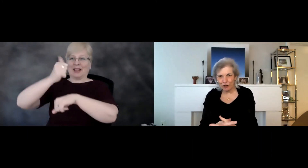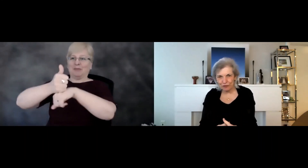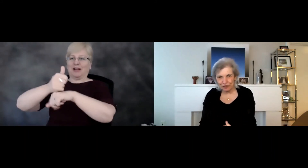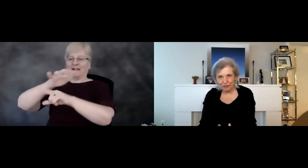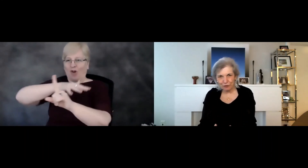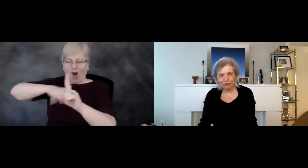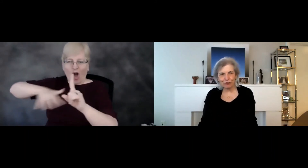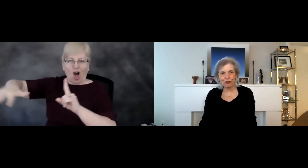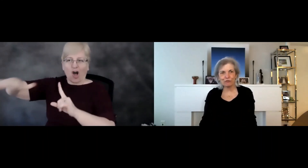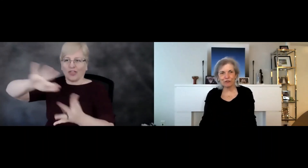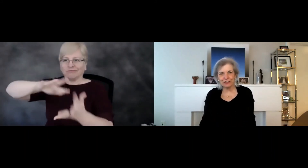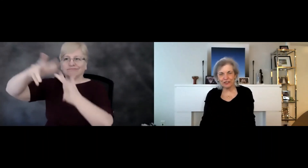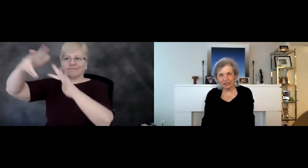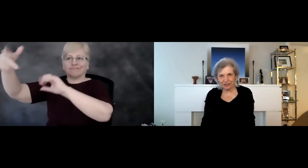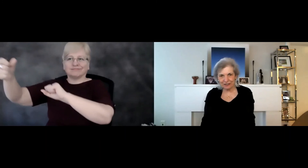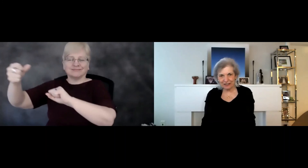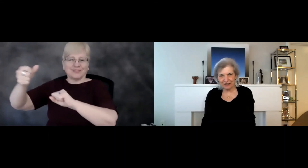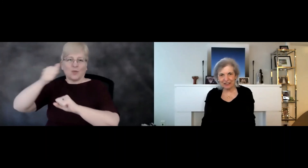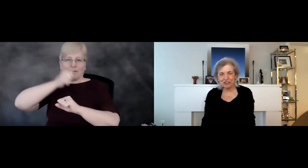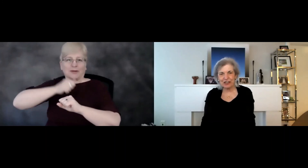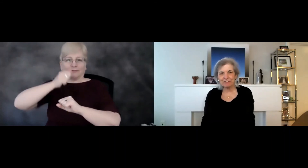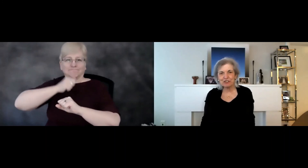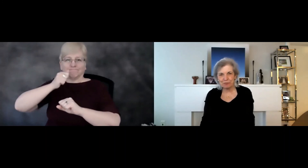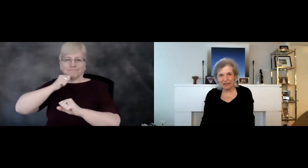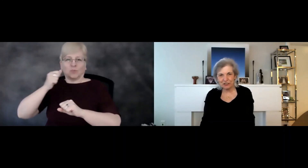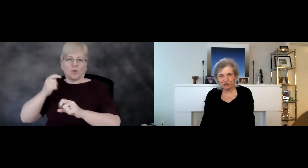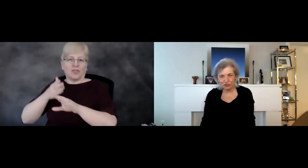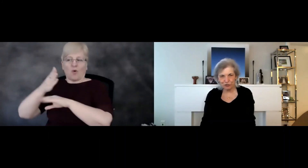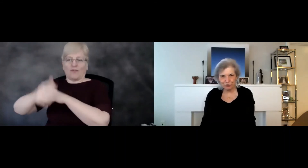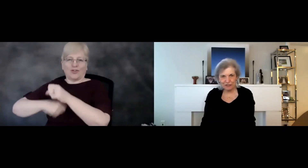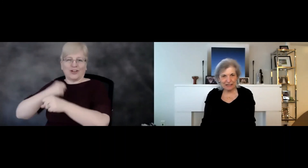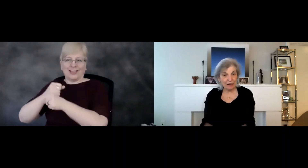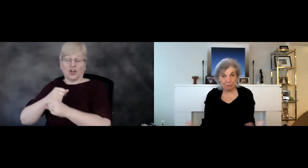been living in for over a 17:40:47 year. A safe space and a protected